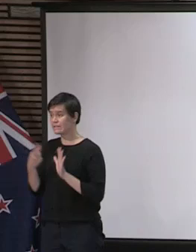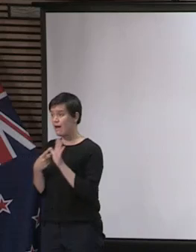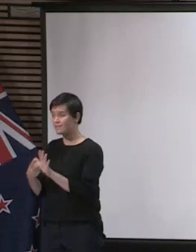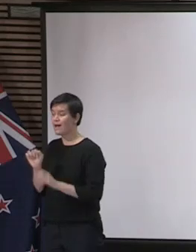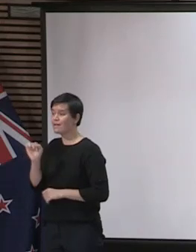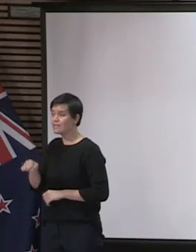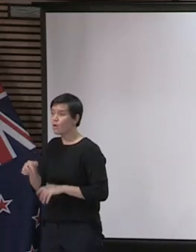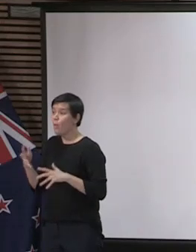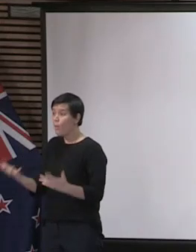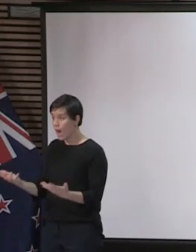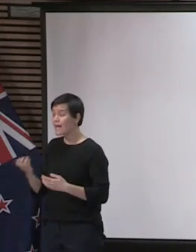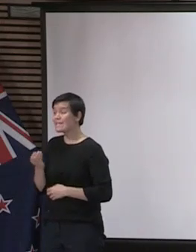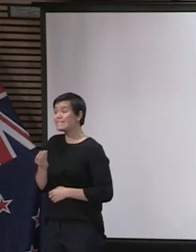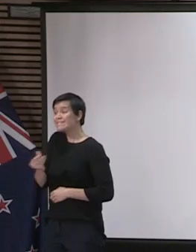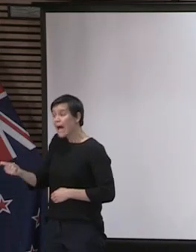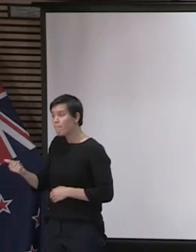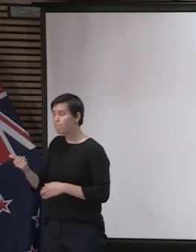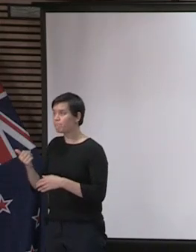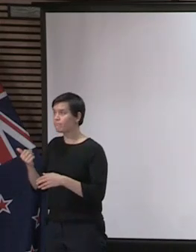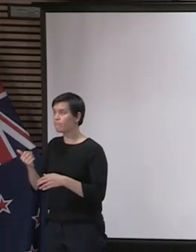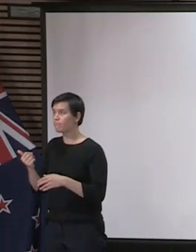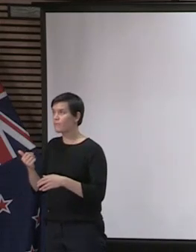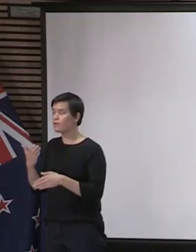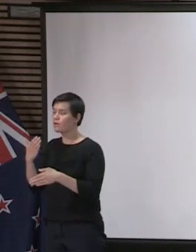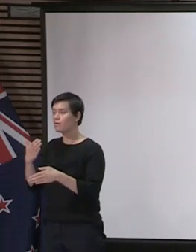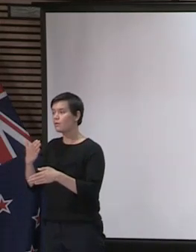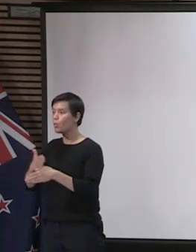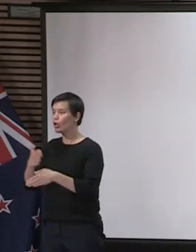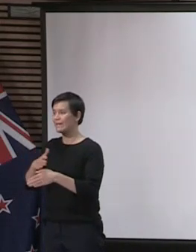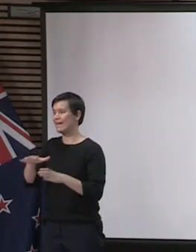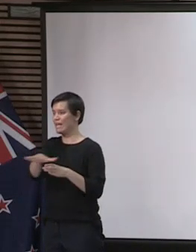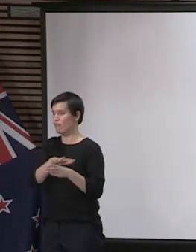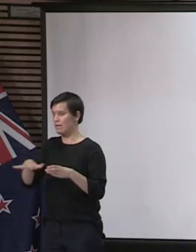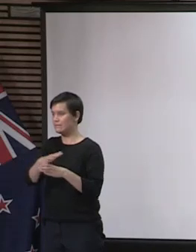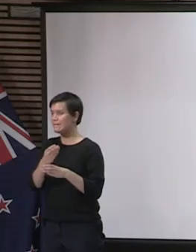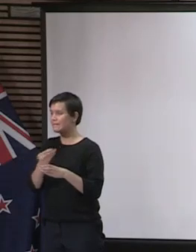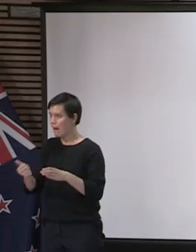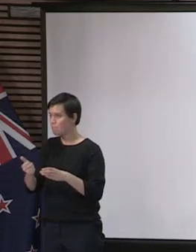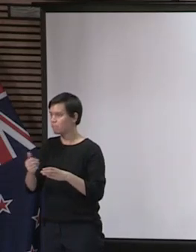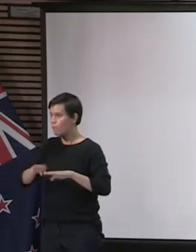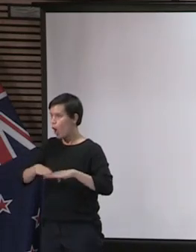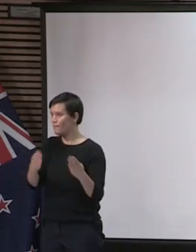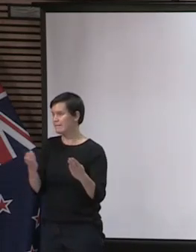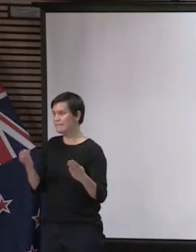parents who can work from home to work from home and, yes, there will be certain types then of workforces that are